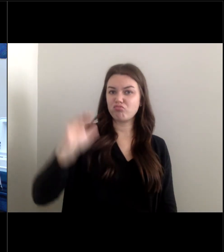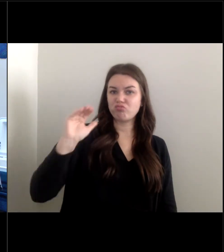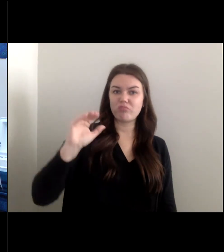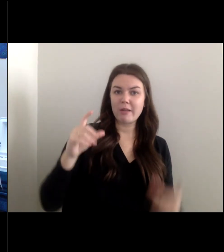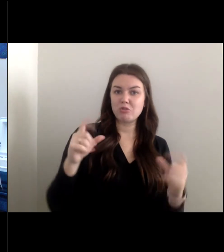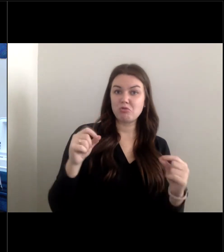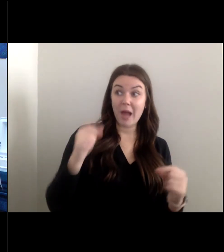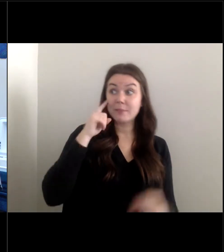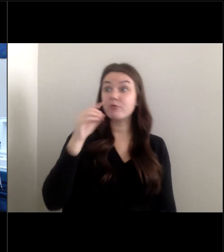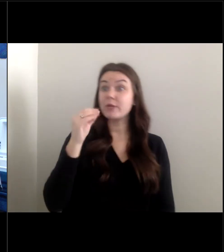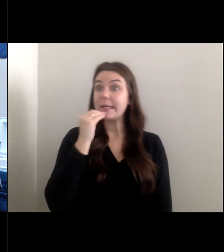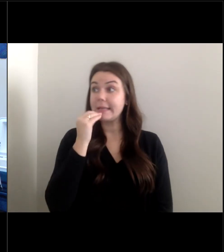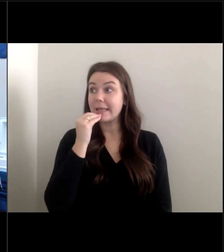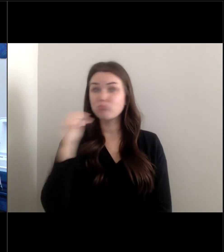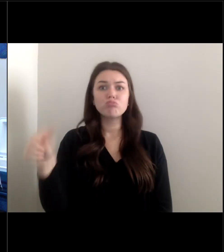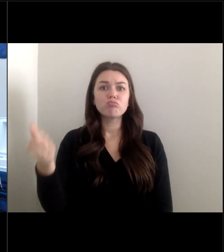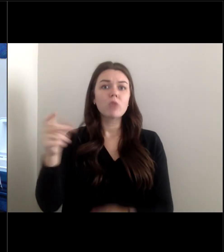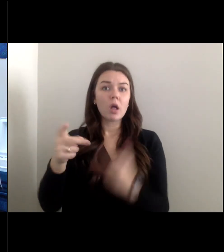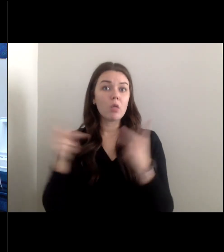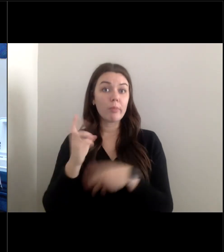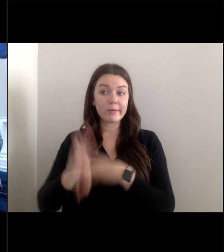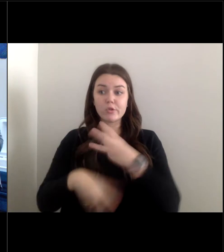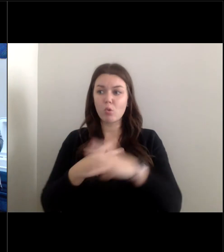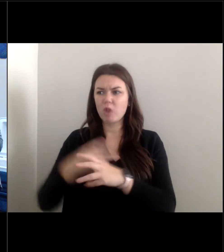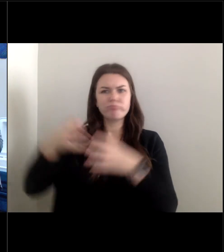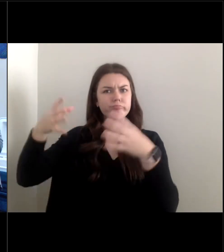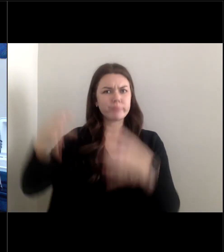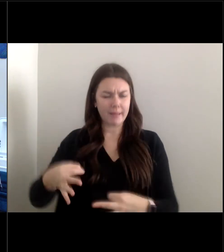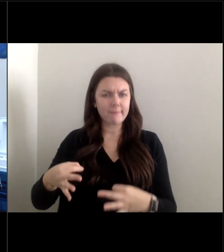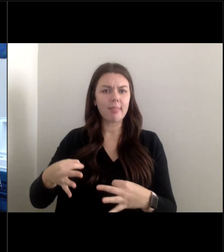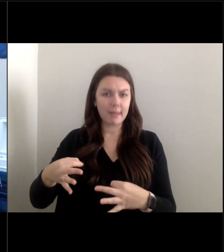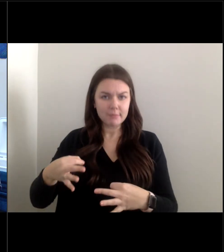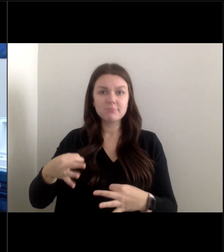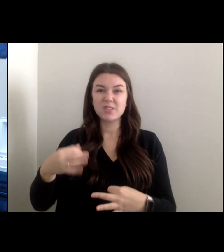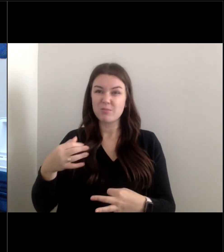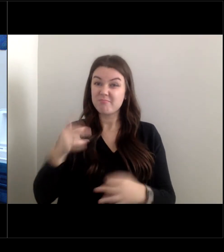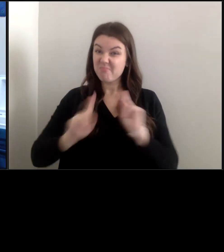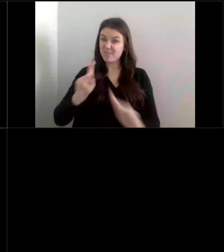But elsewhere in the world, they certainly do, because it turns out we really liked to eat crab.